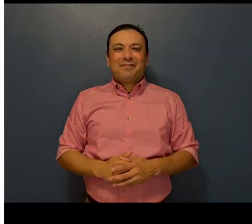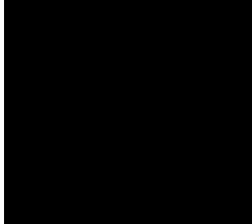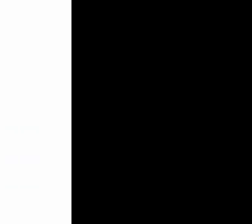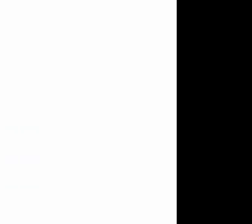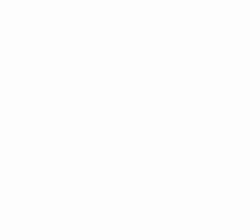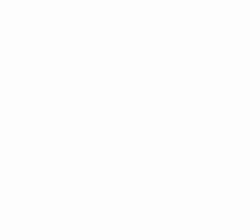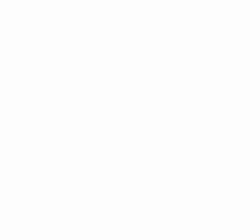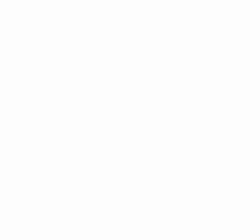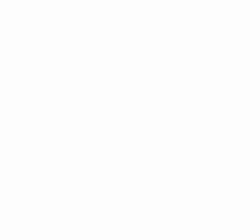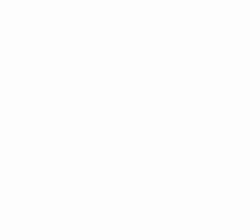(soft chimes)